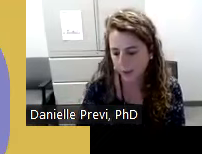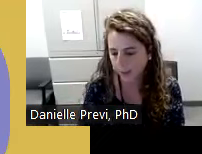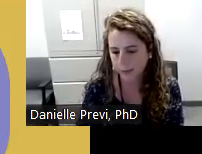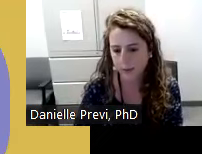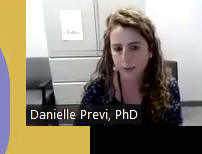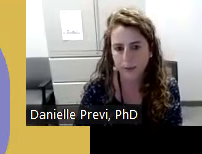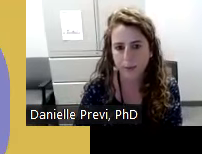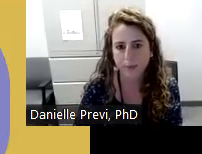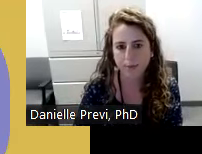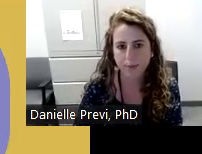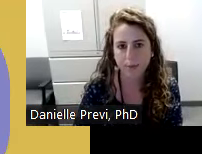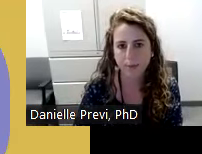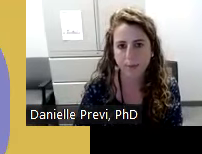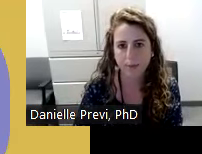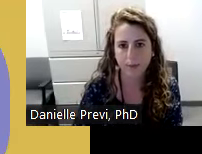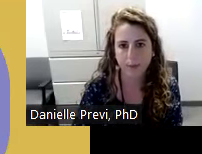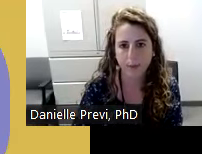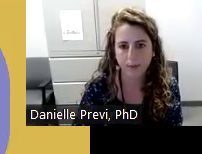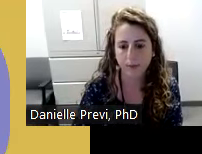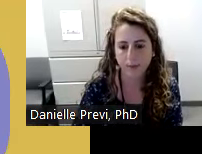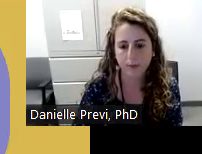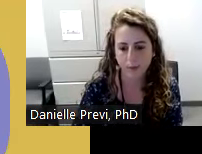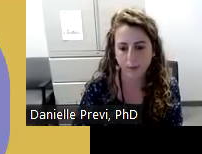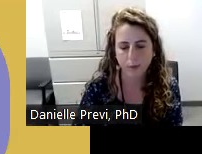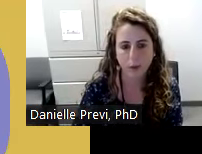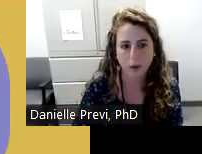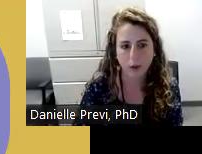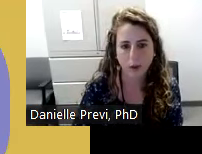use queuing. So you might see that depending on where you're from and where you practice.